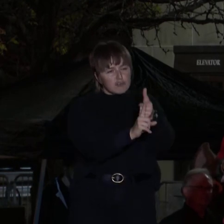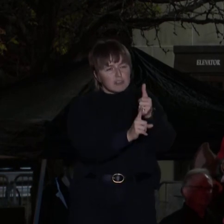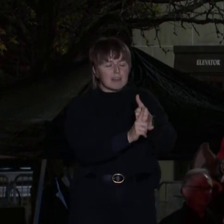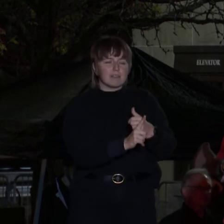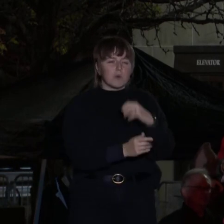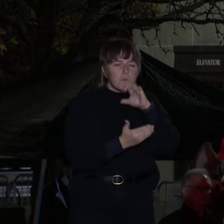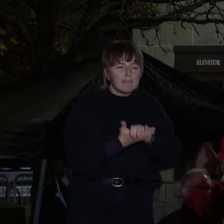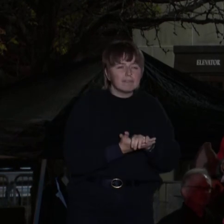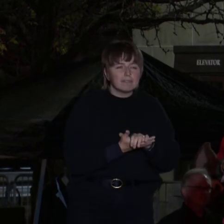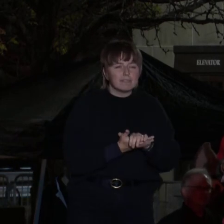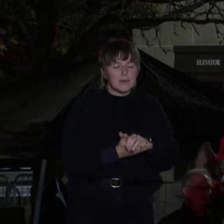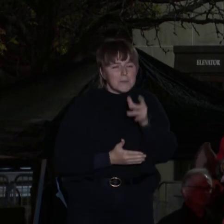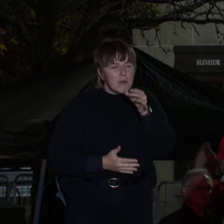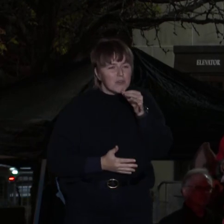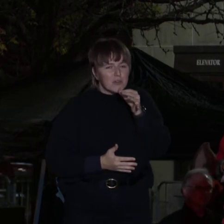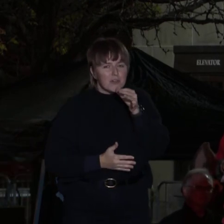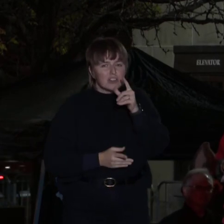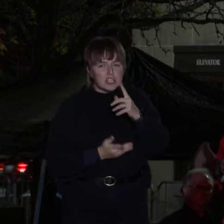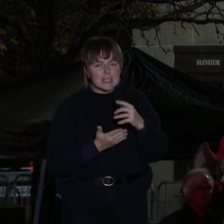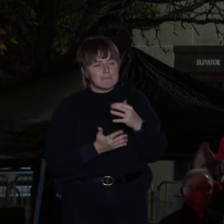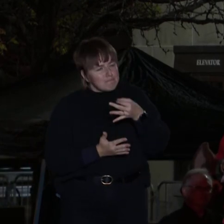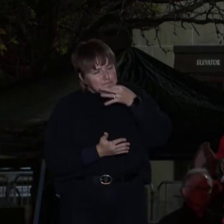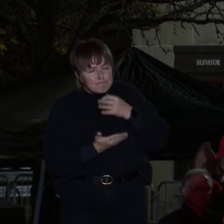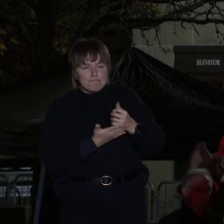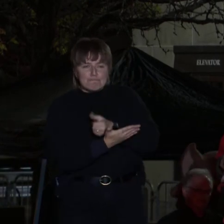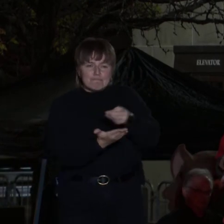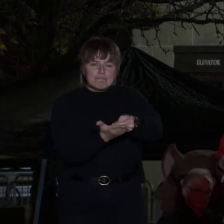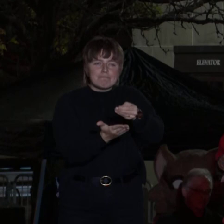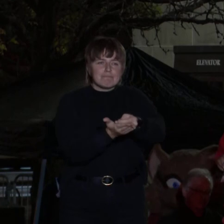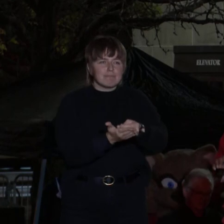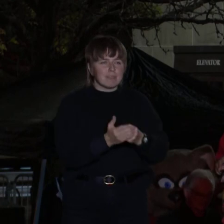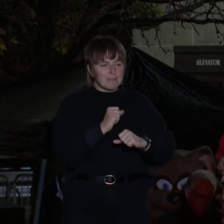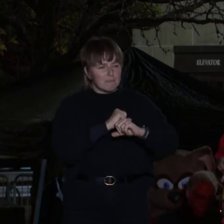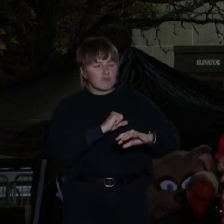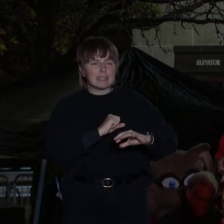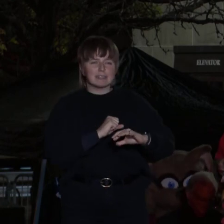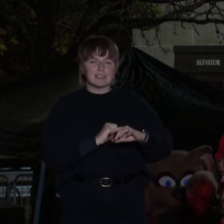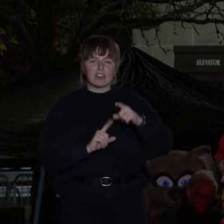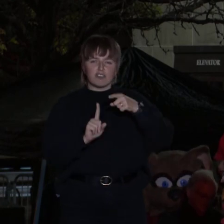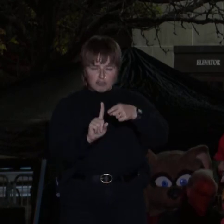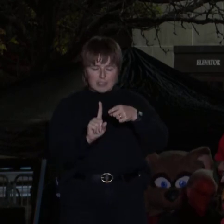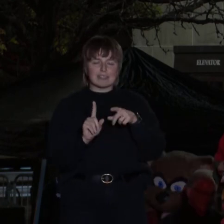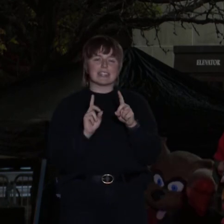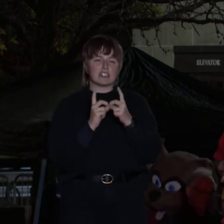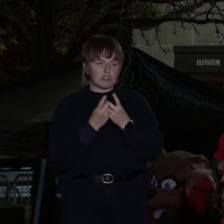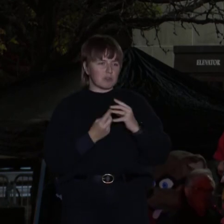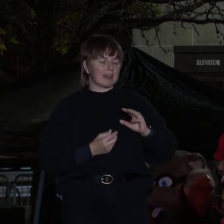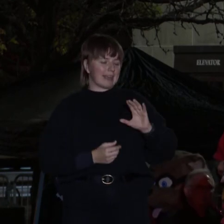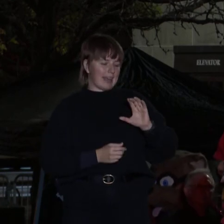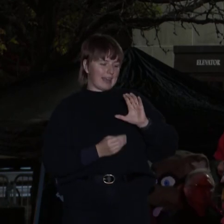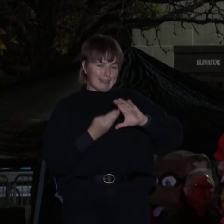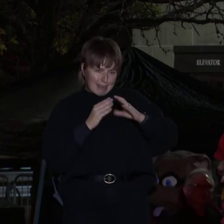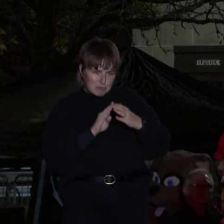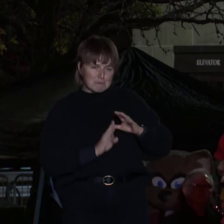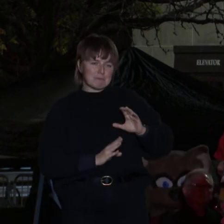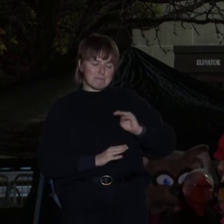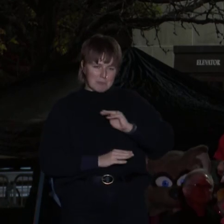NASHVILLIAN, A WIFE, MOTHER, A FUNDRAISER RAISING AND MARKETING PROFESSIONAL, A FORMER